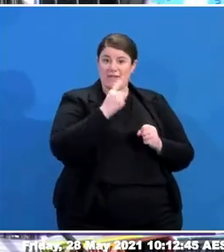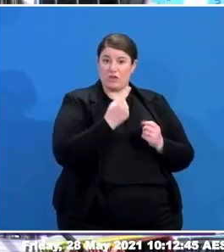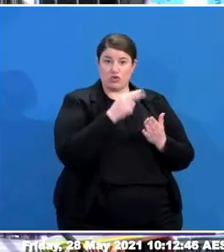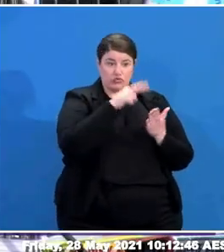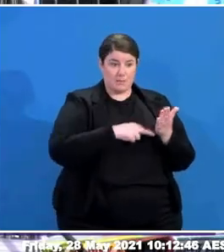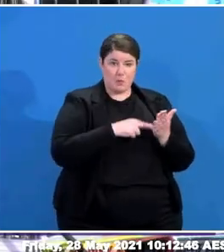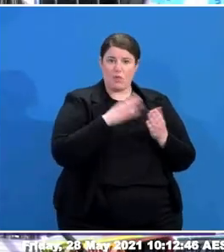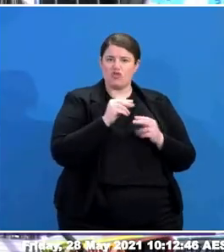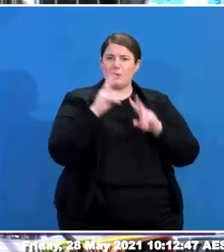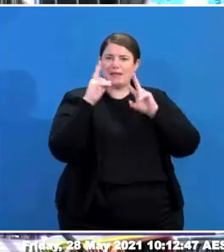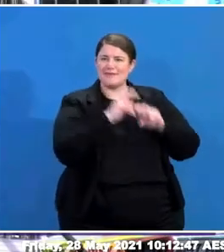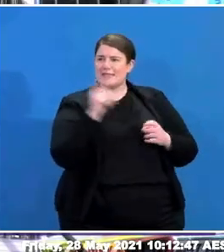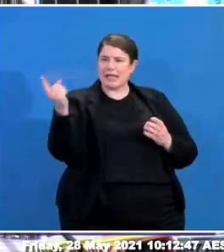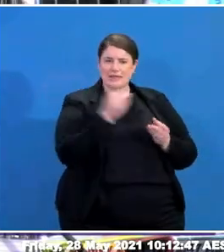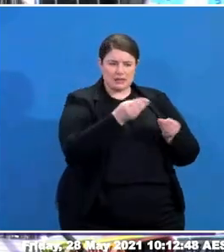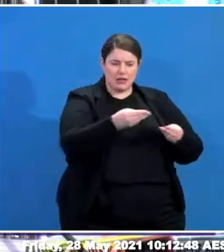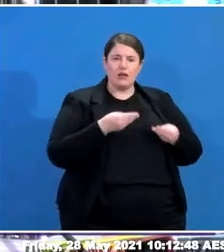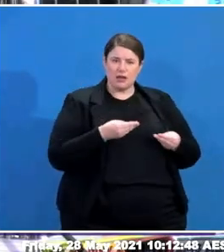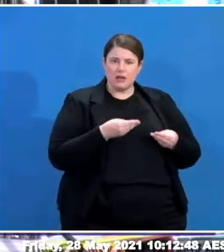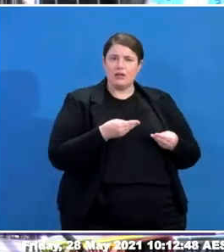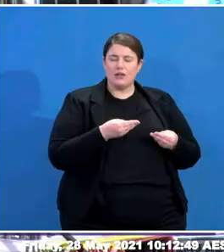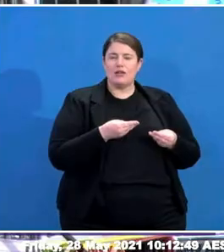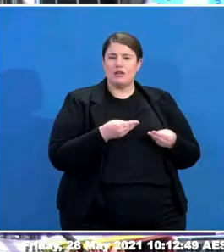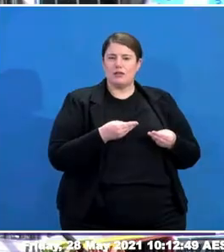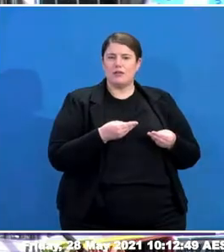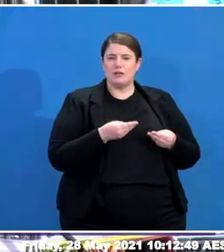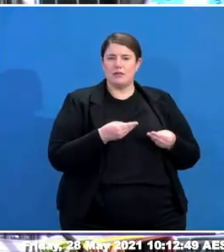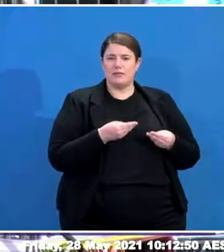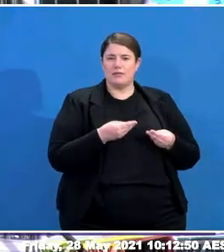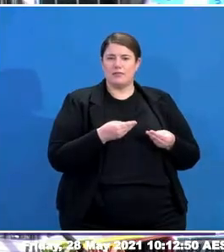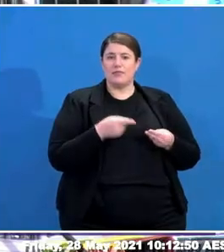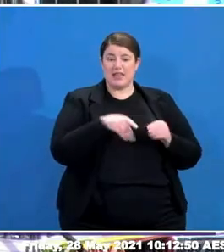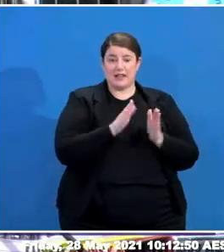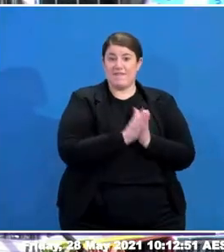If you want to have a look at it, Commissioners, it is in hearing bundle